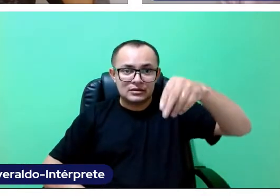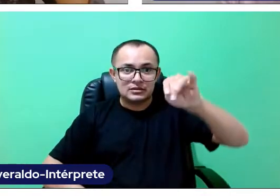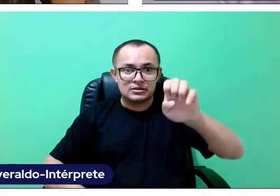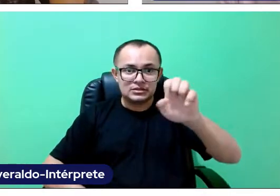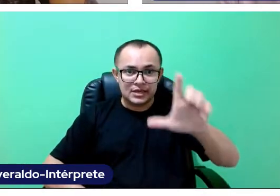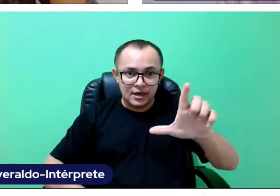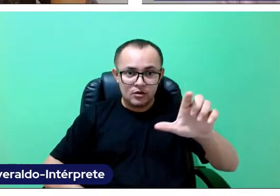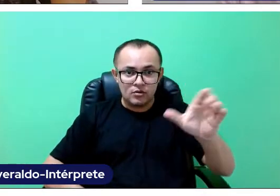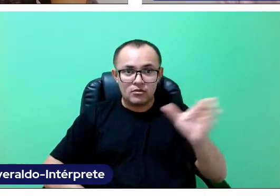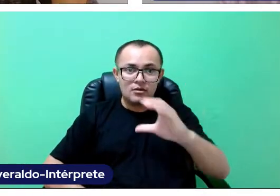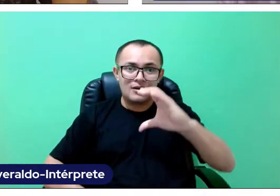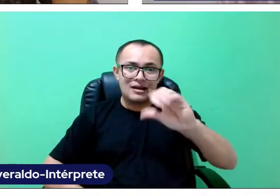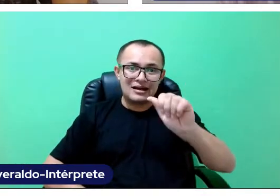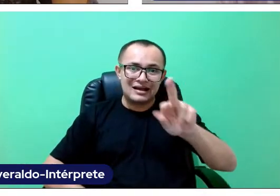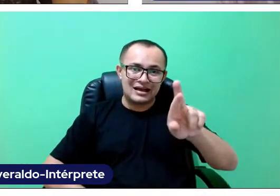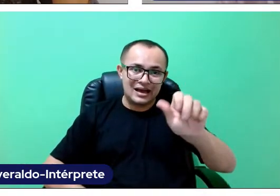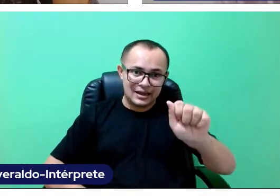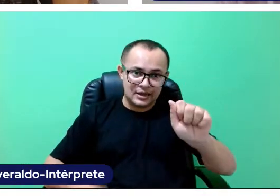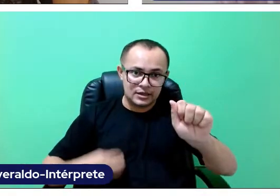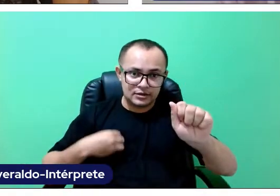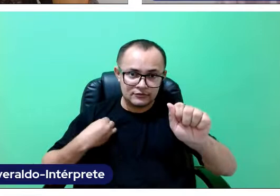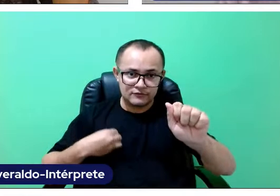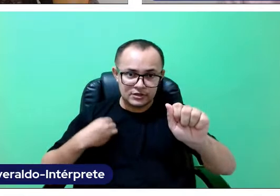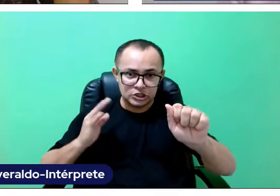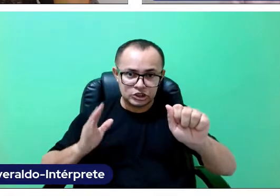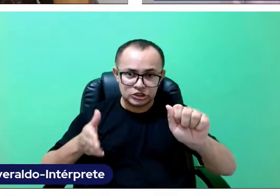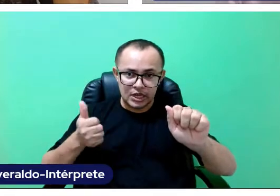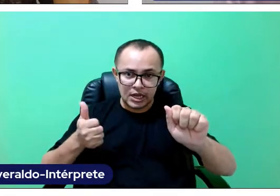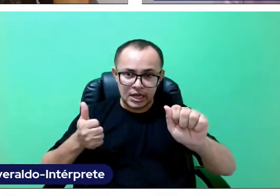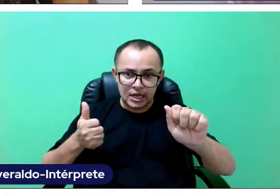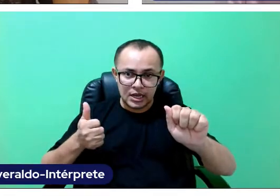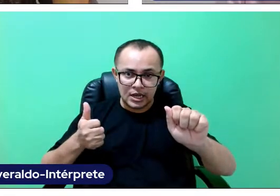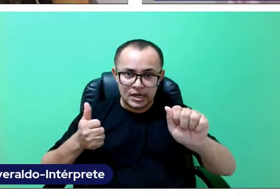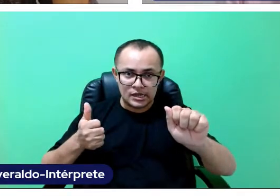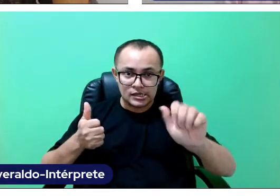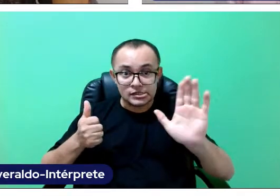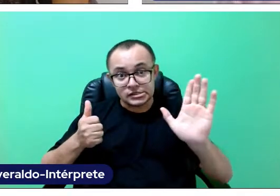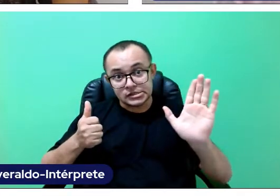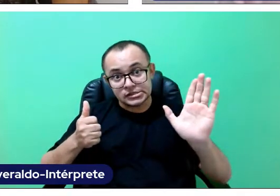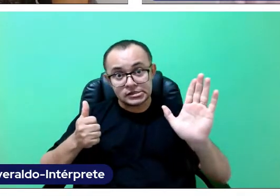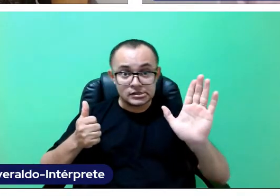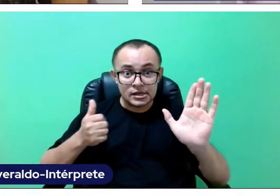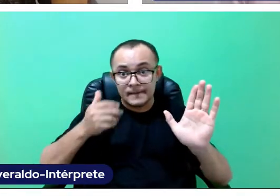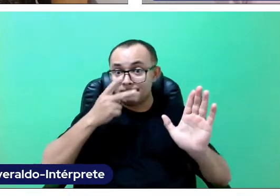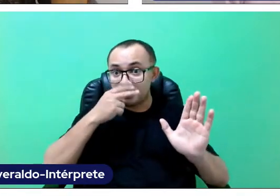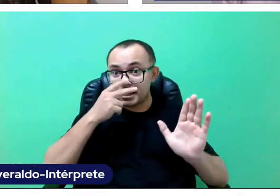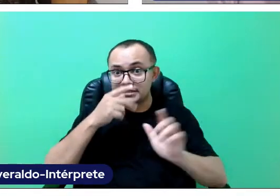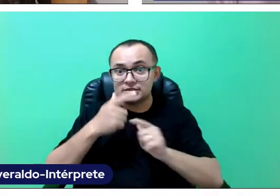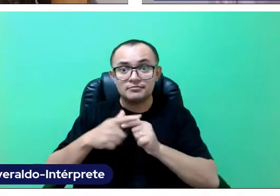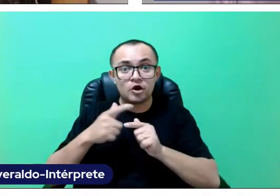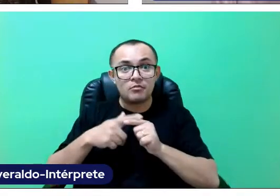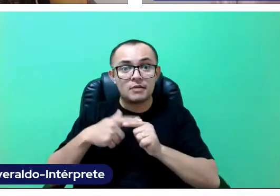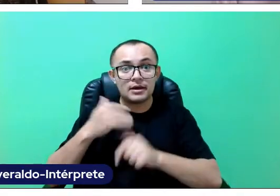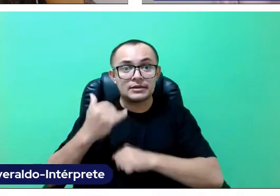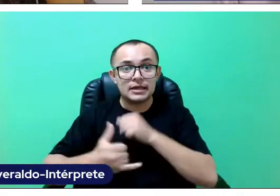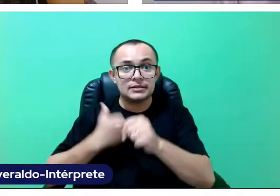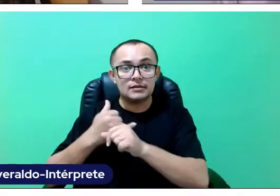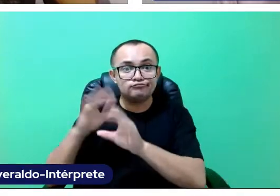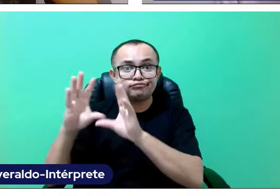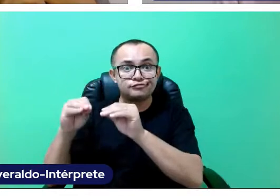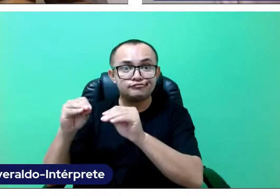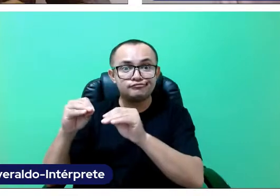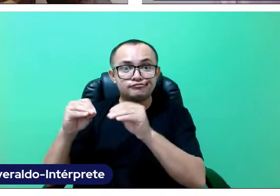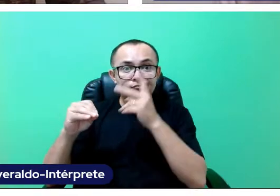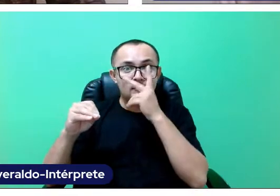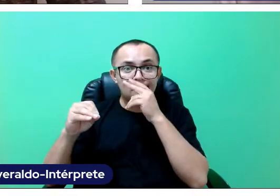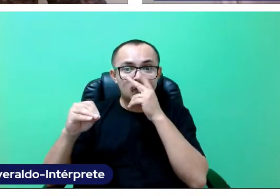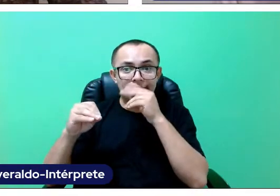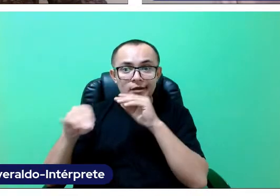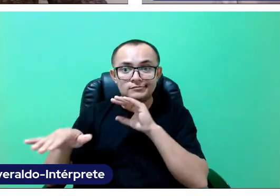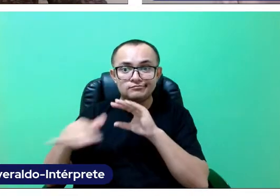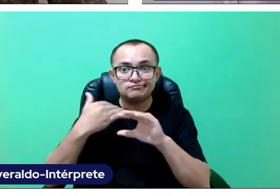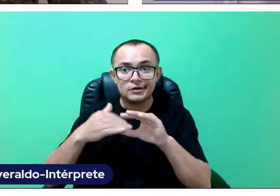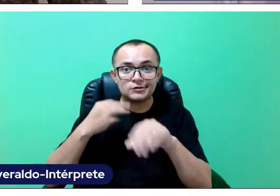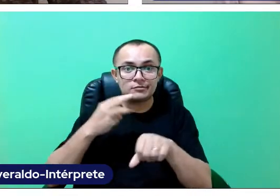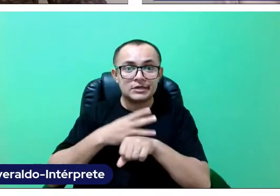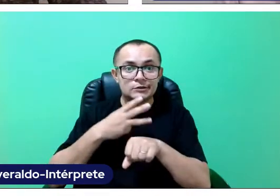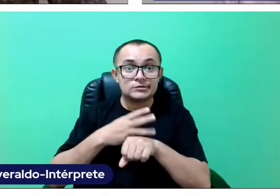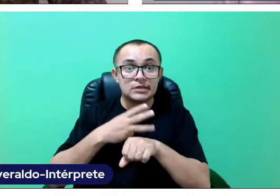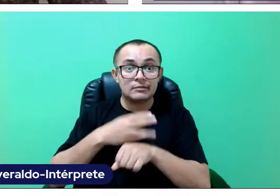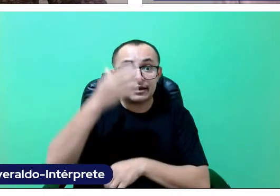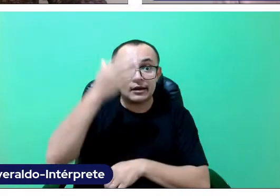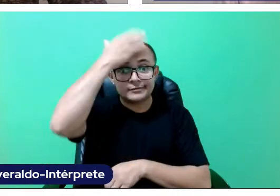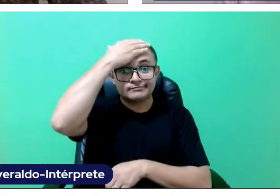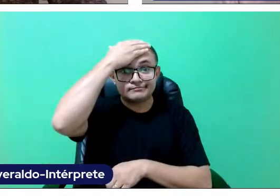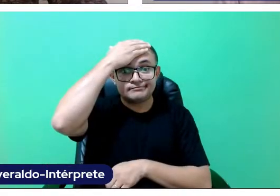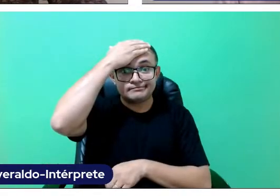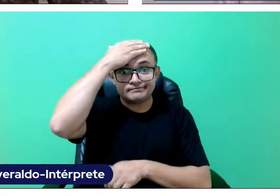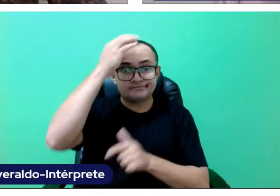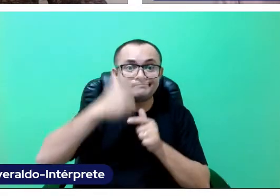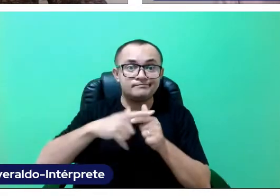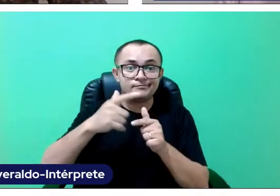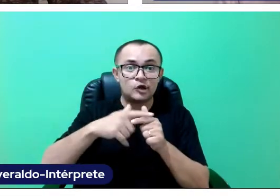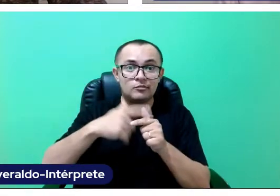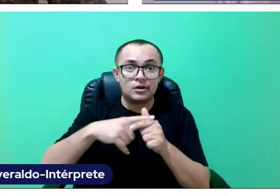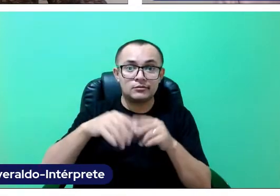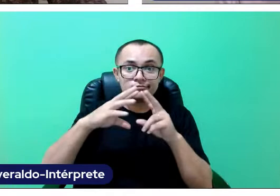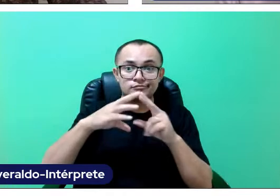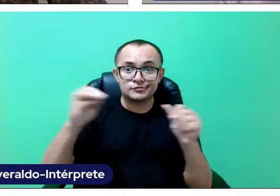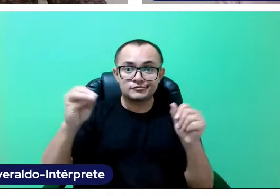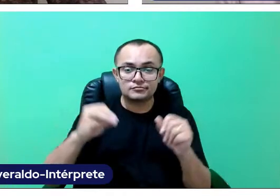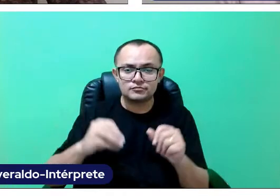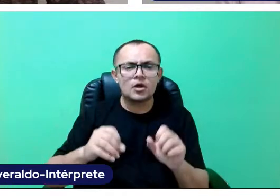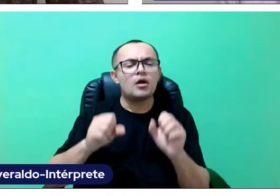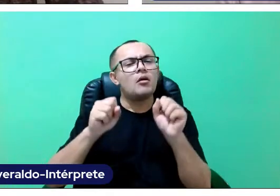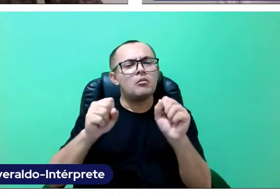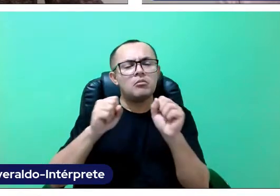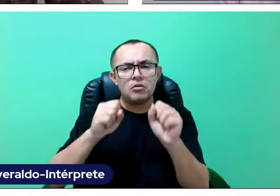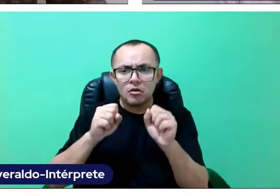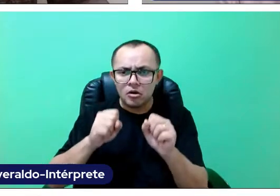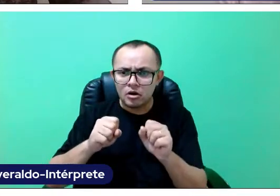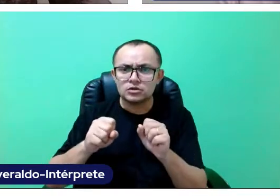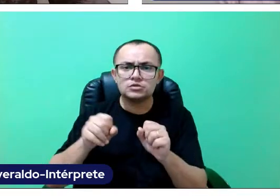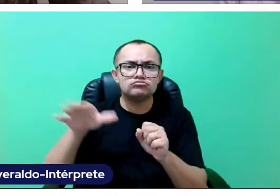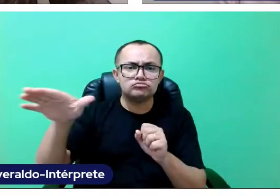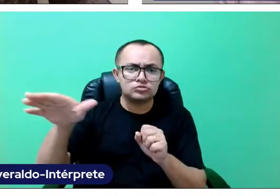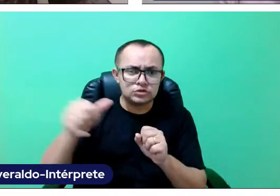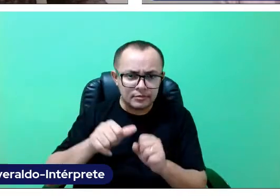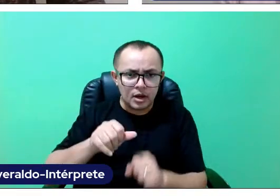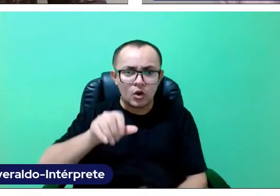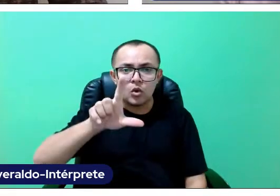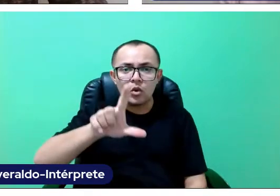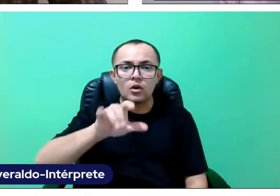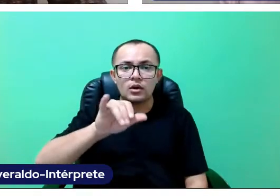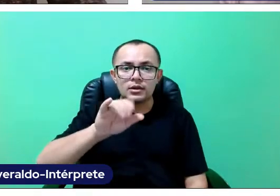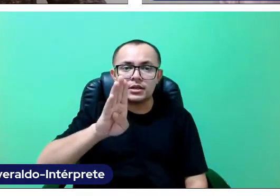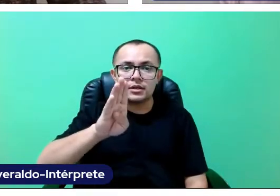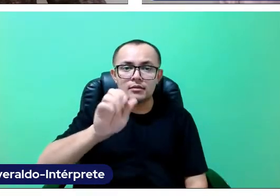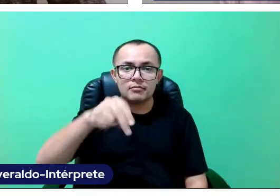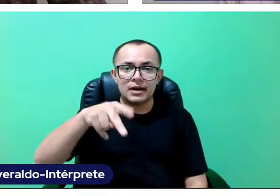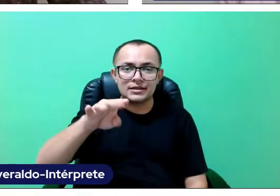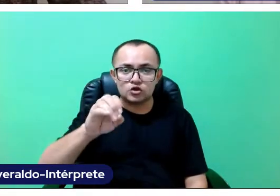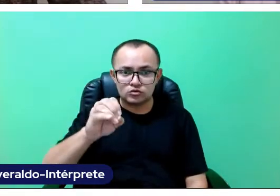(due to internet connection problems, the second guest will be anounced next)